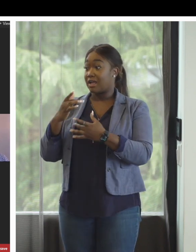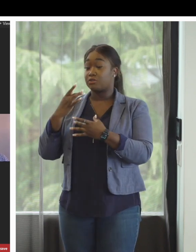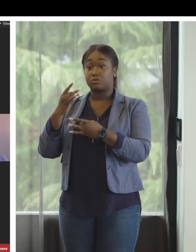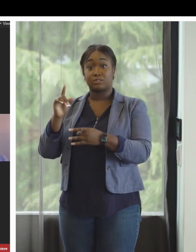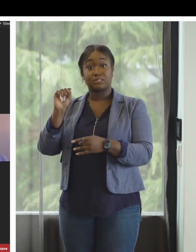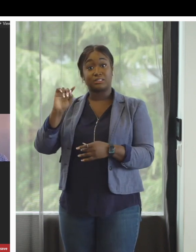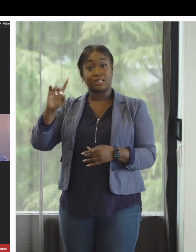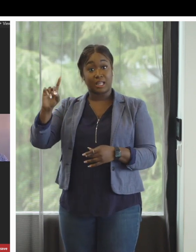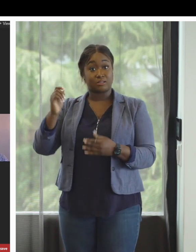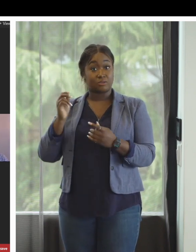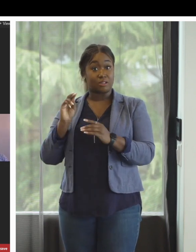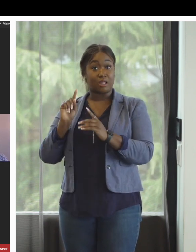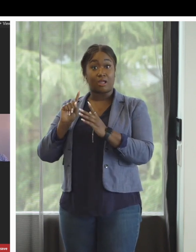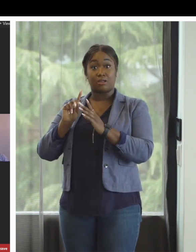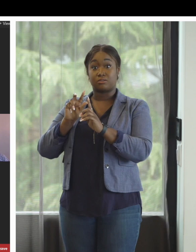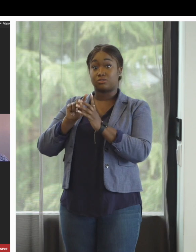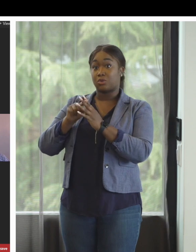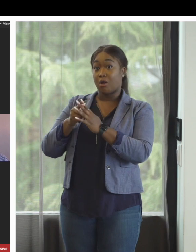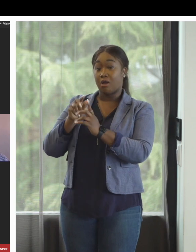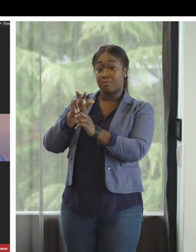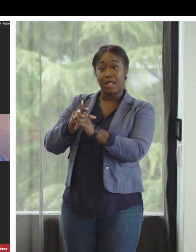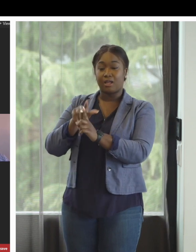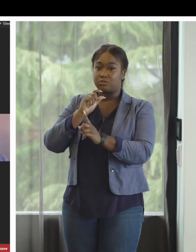have to start from square 1 we were will from others in